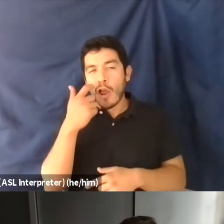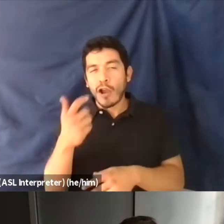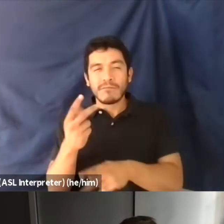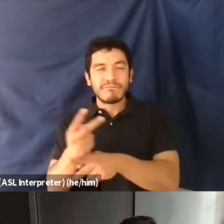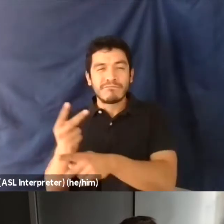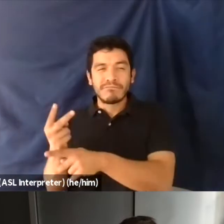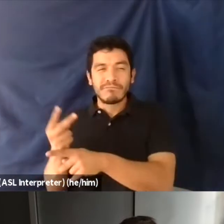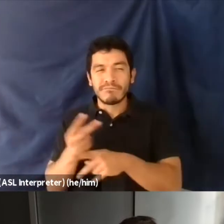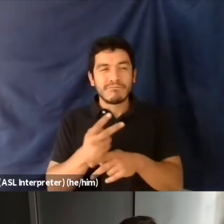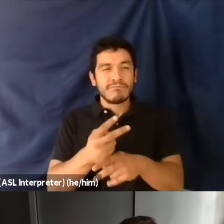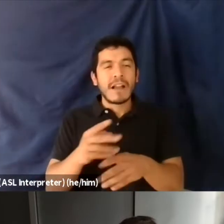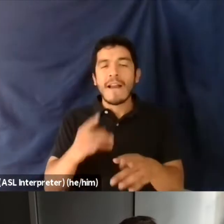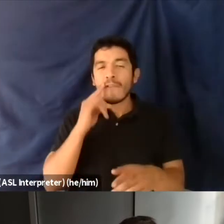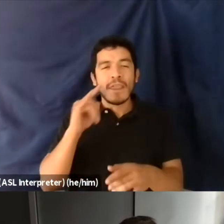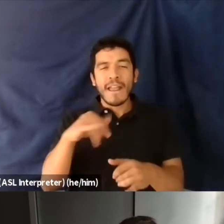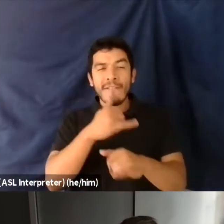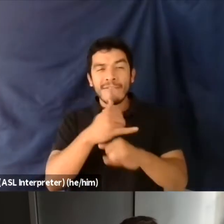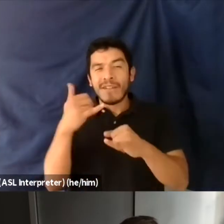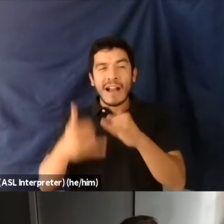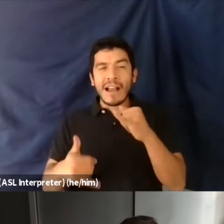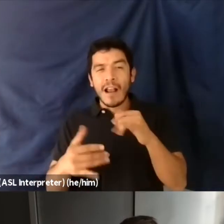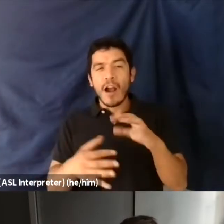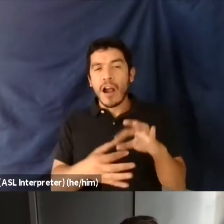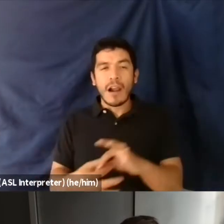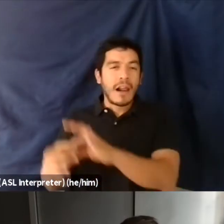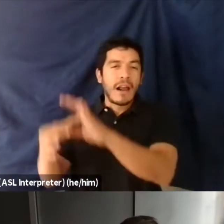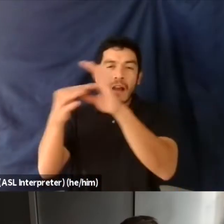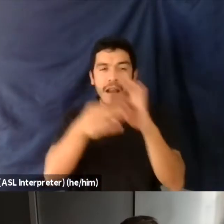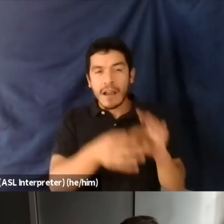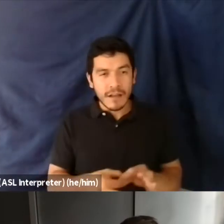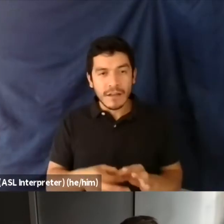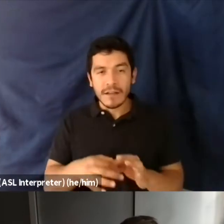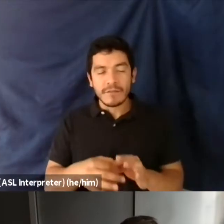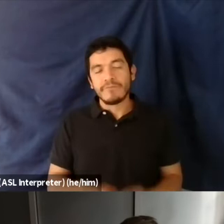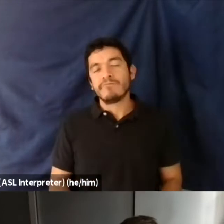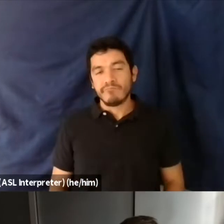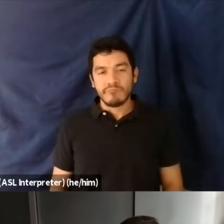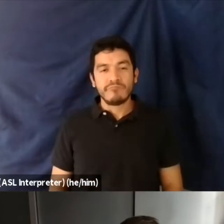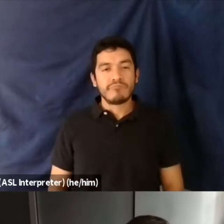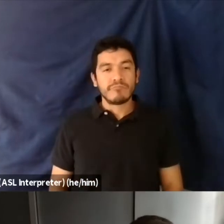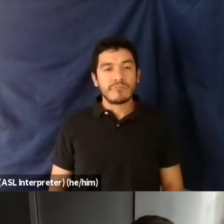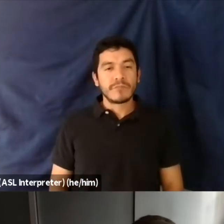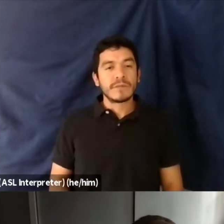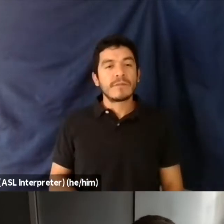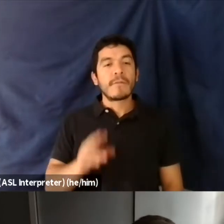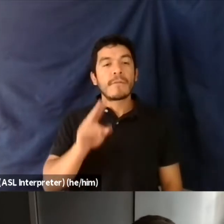for that final movement, which is the whole piece, I think. And at what point did the reenactments come